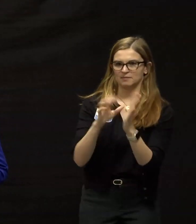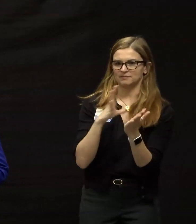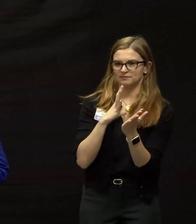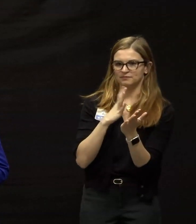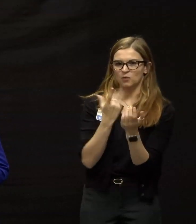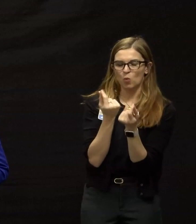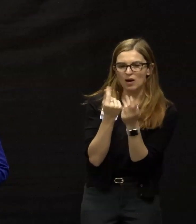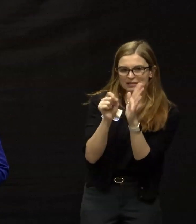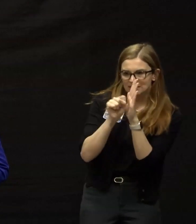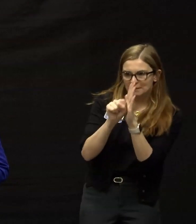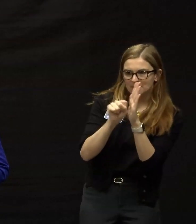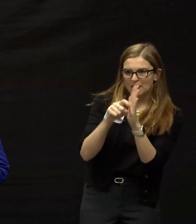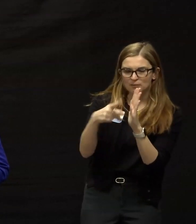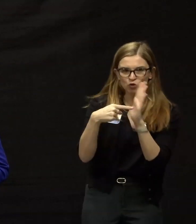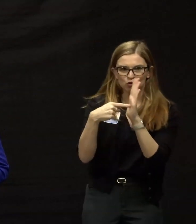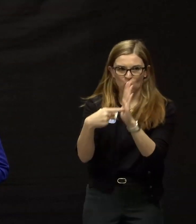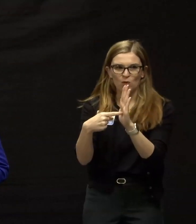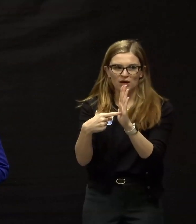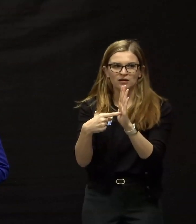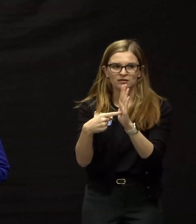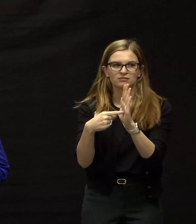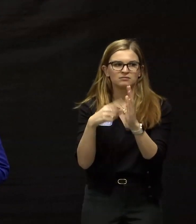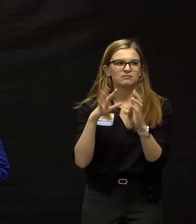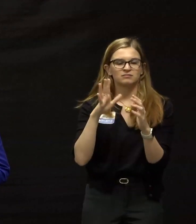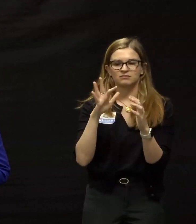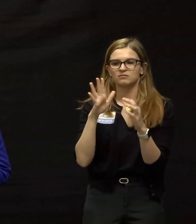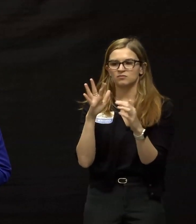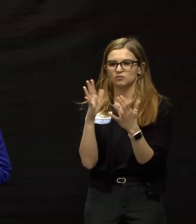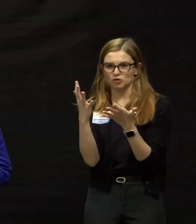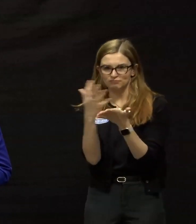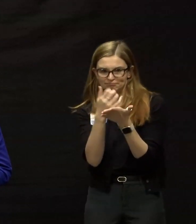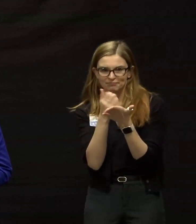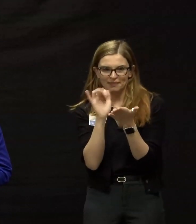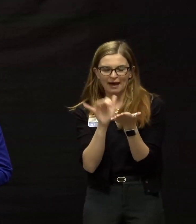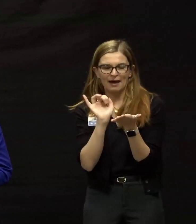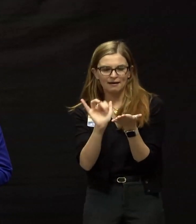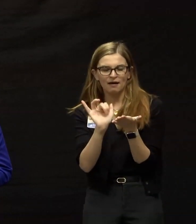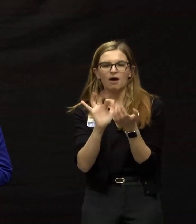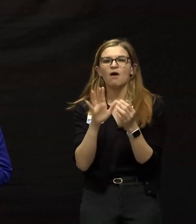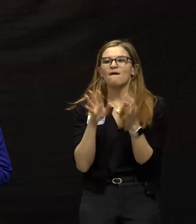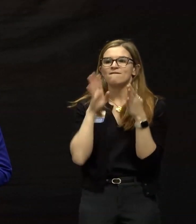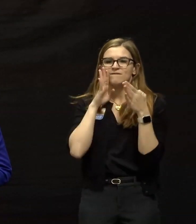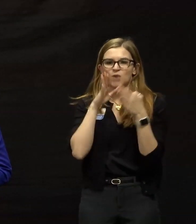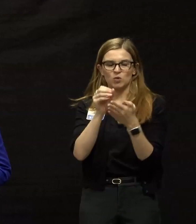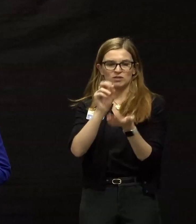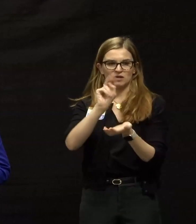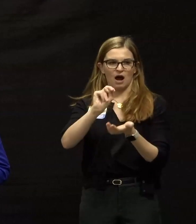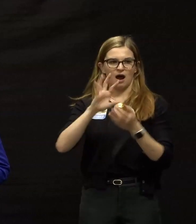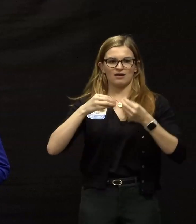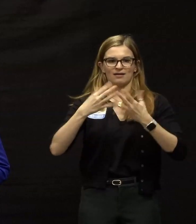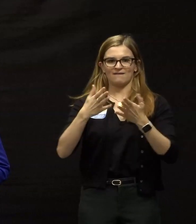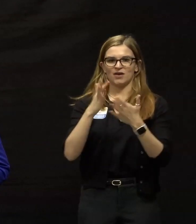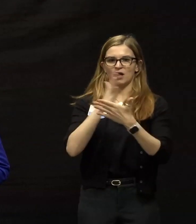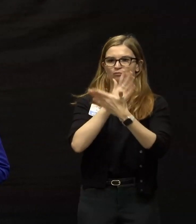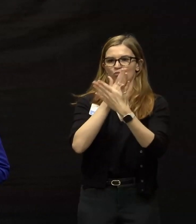Typically, they focus on these symptoms. So what is the individual showing, and that's the information that is gathered.